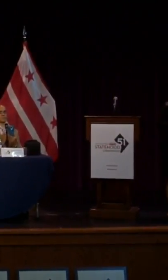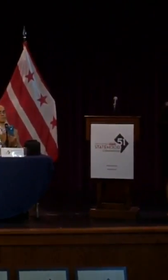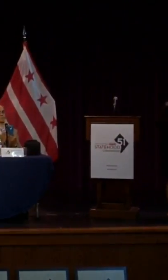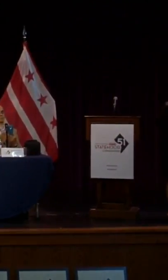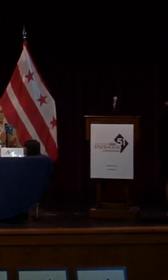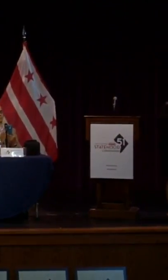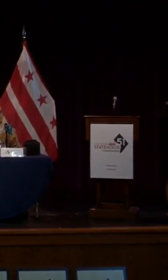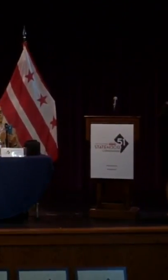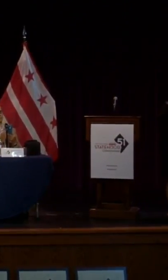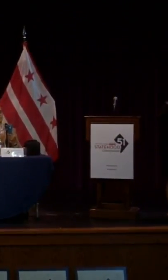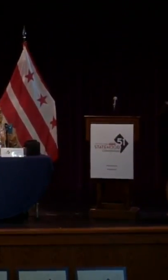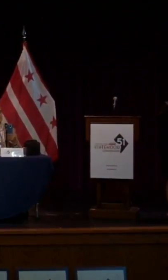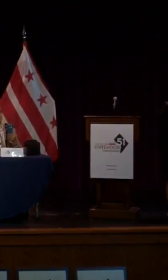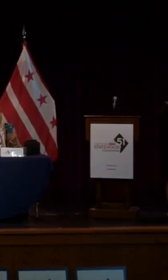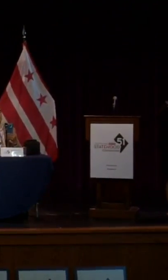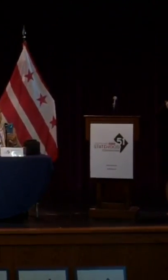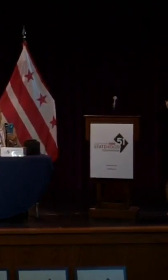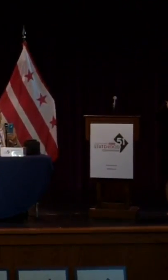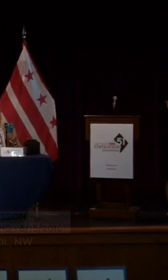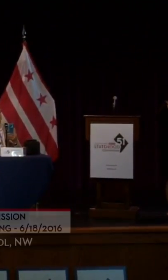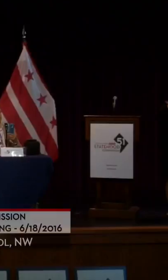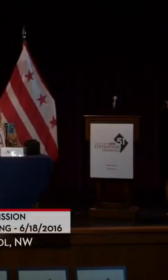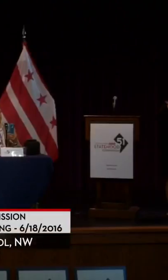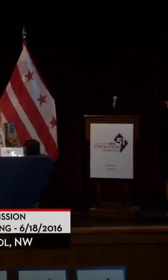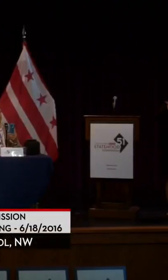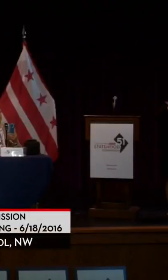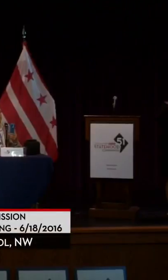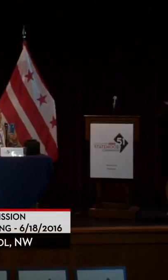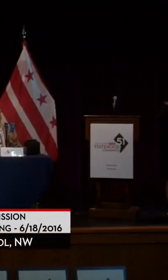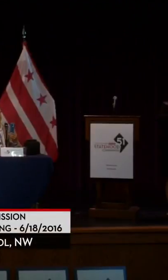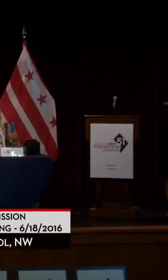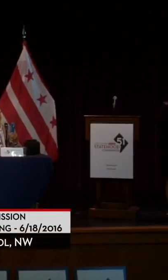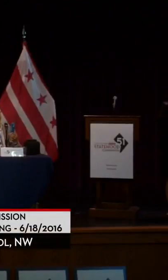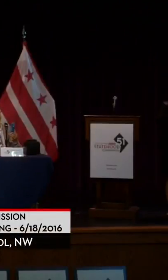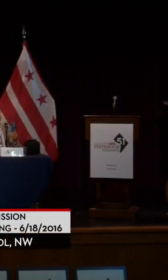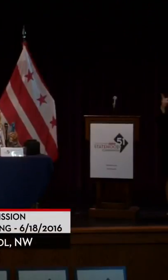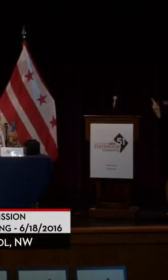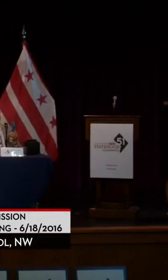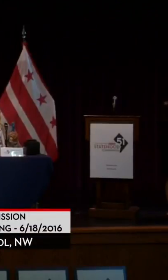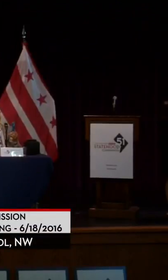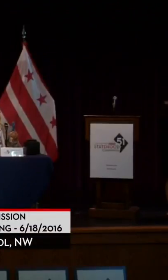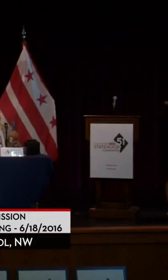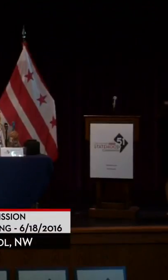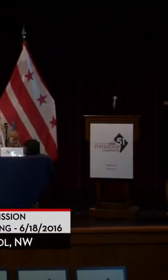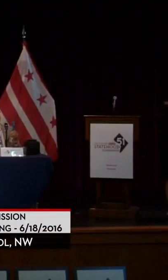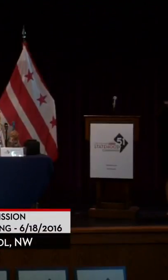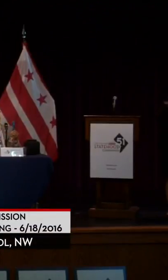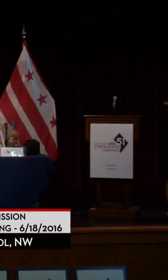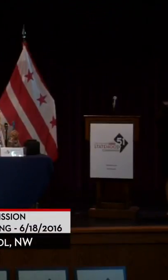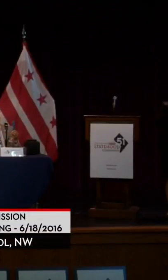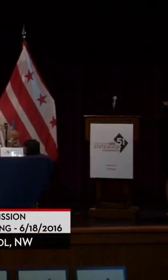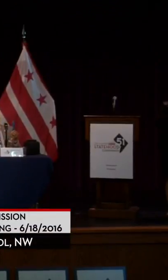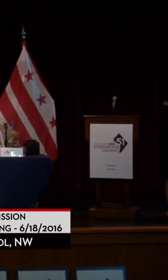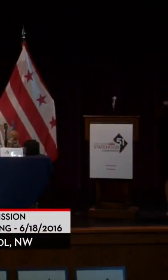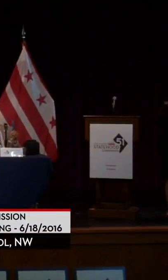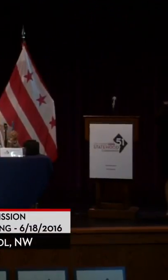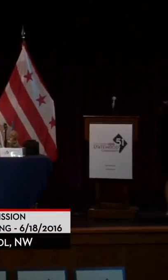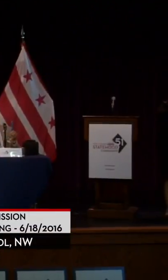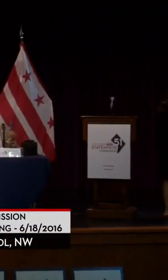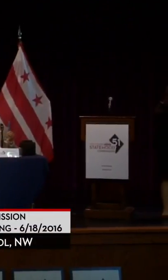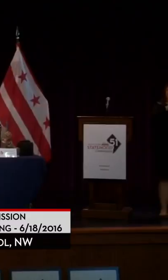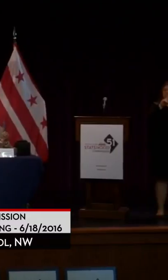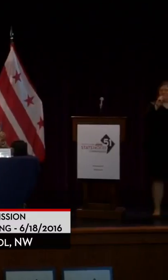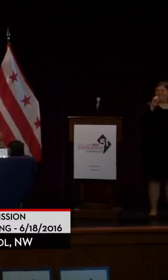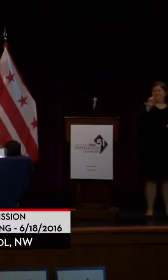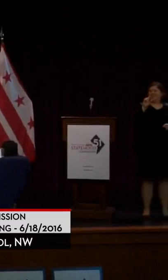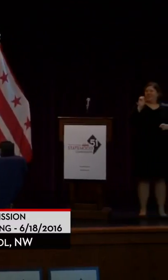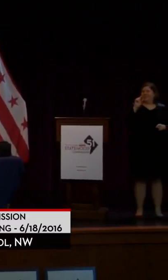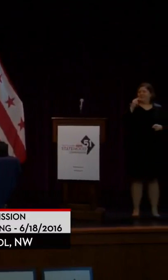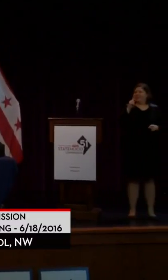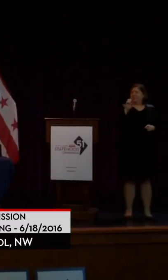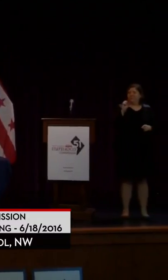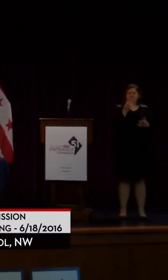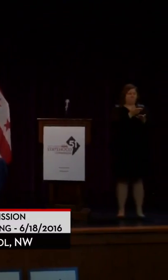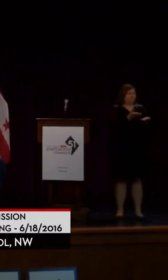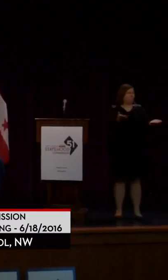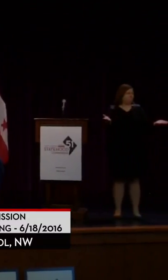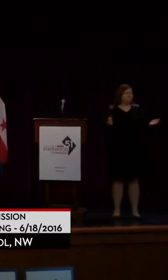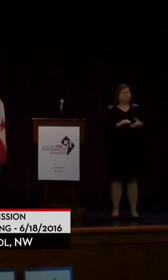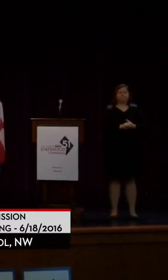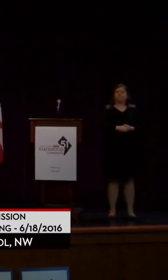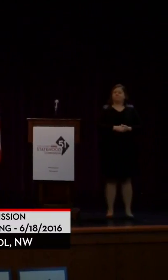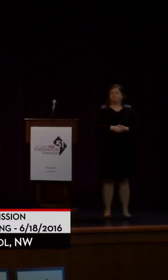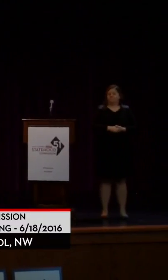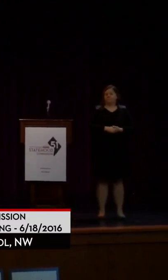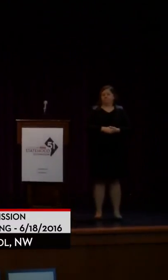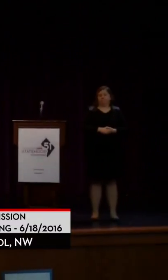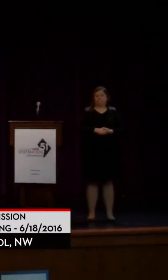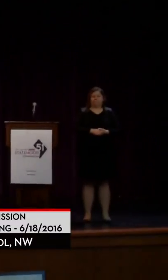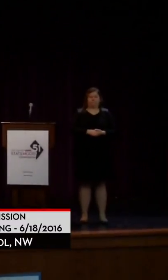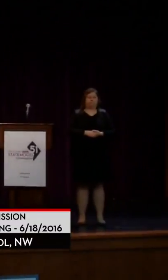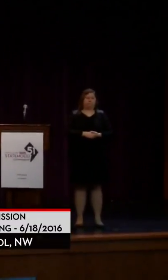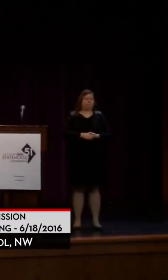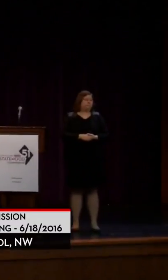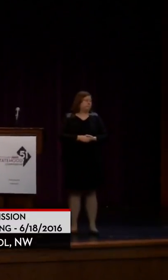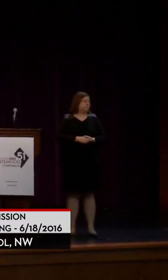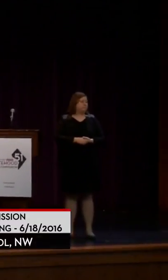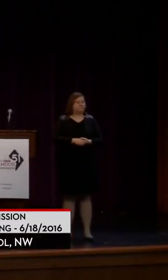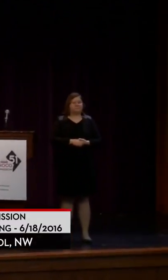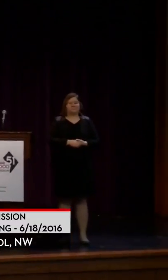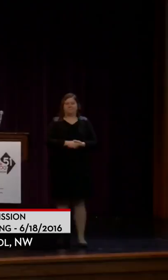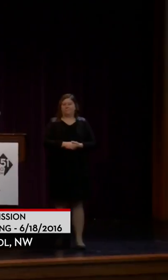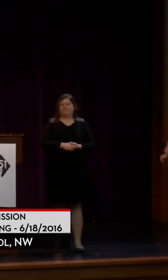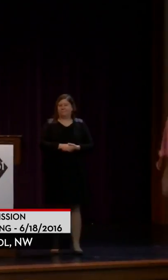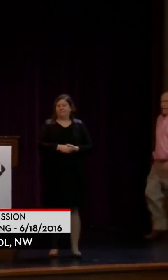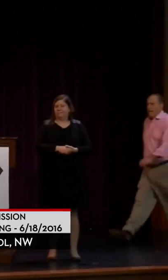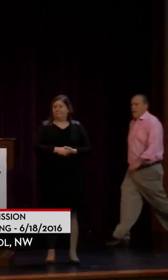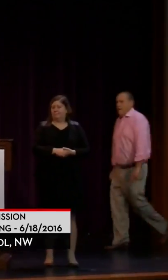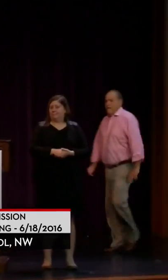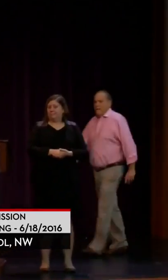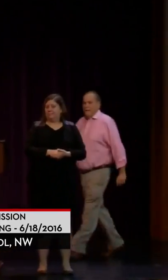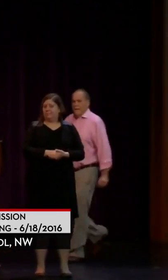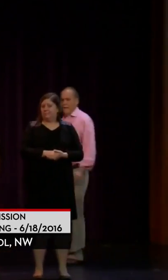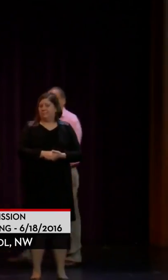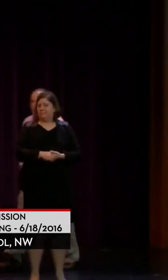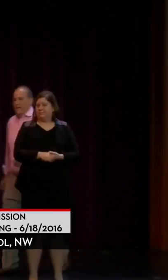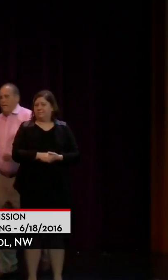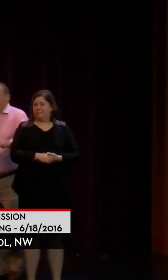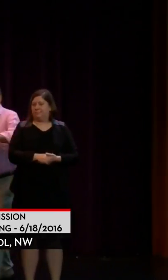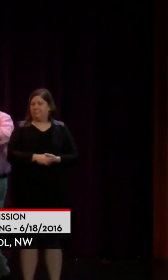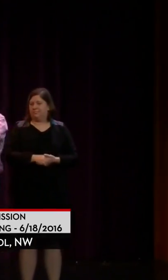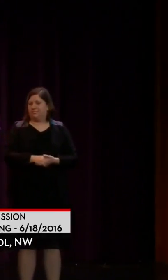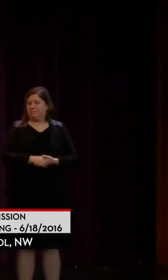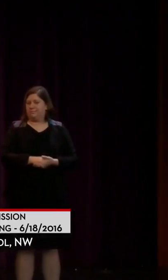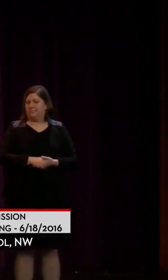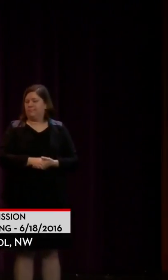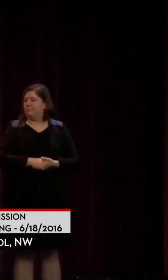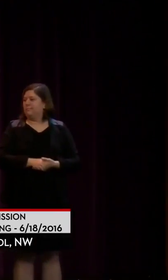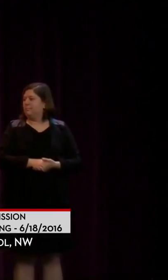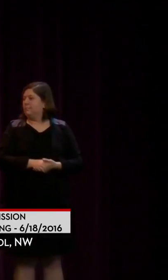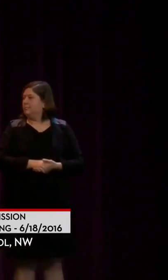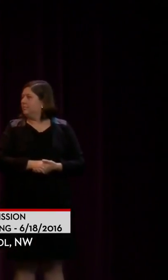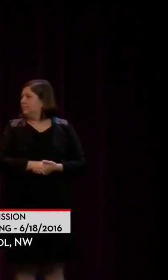WE WILL BEGIN WITH THE TESTIMONY FROM OUR DELEGATES.